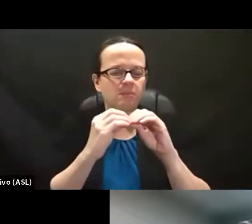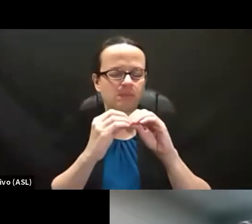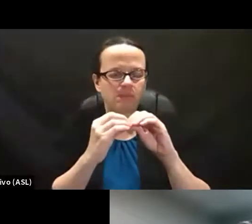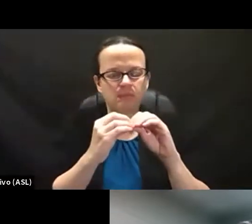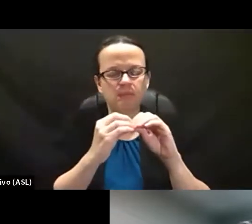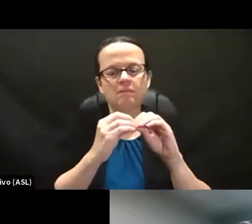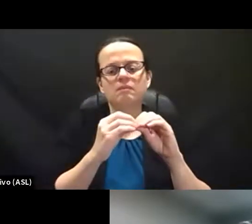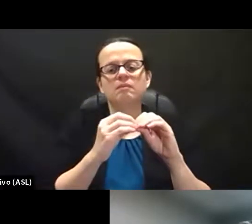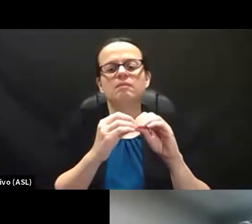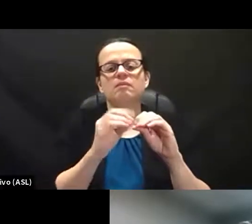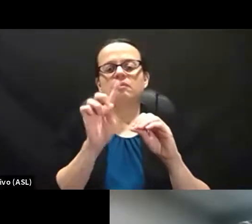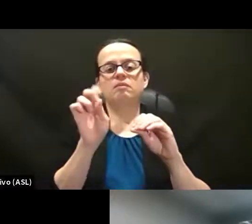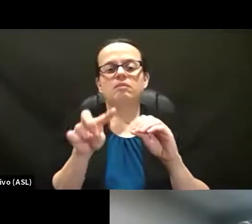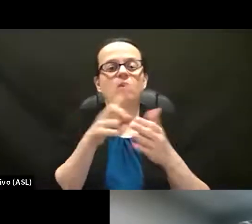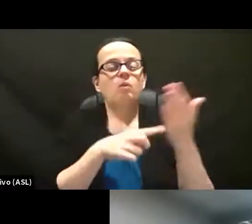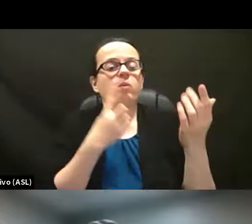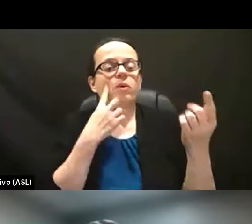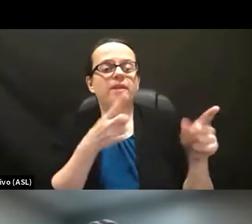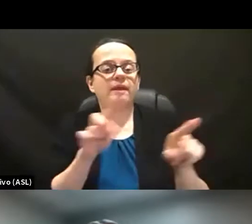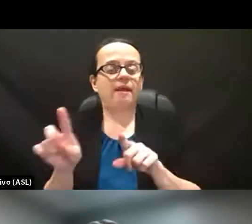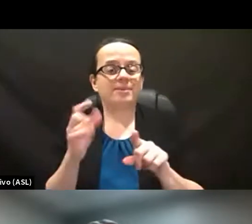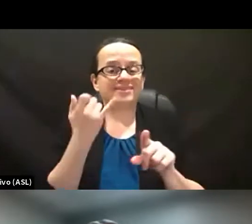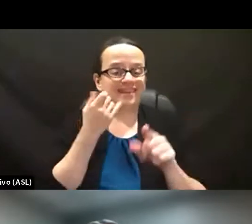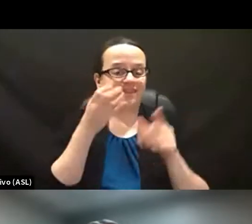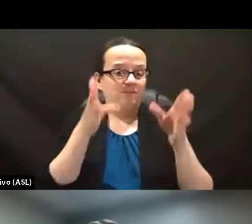Claire Matsushita (DSS): Is that what happens should somebody who has cold that.